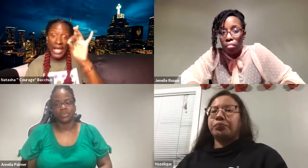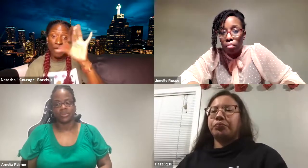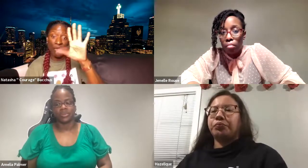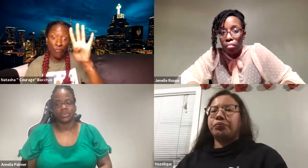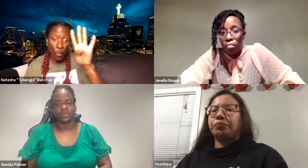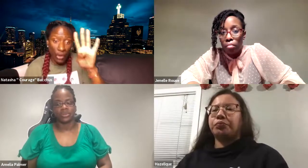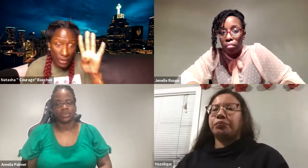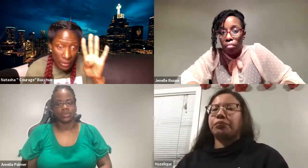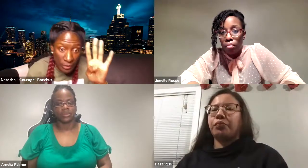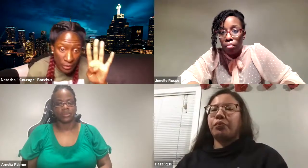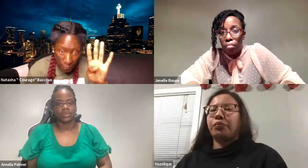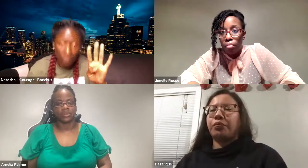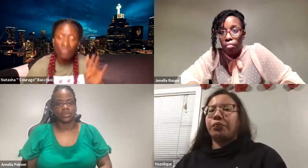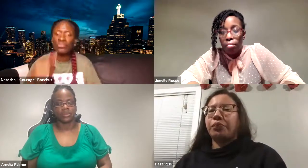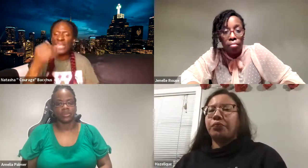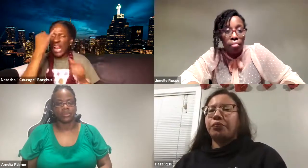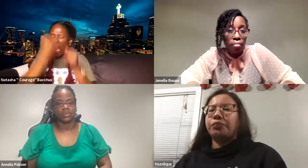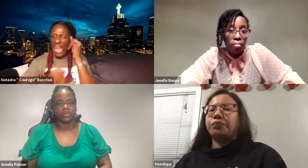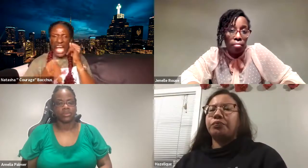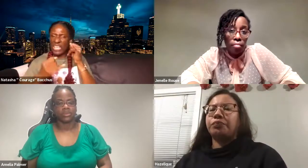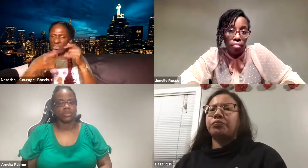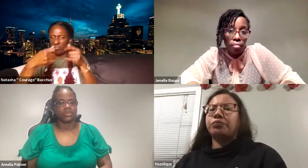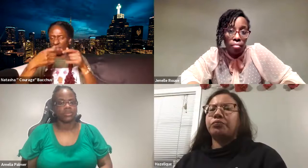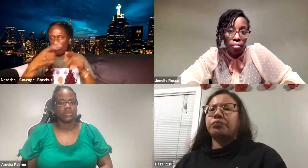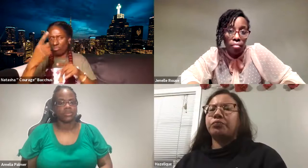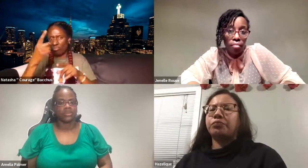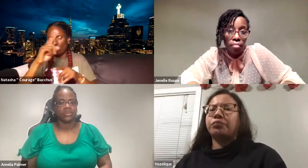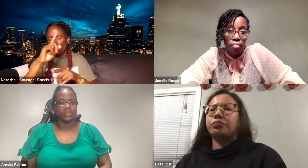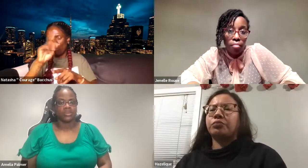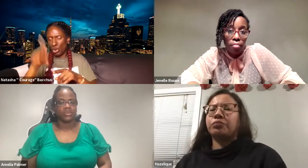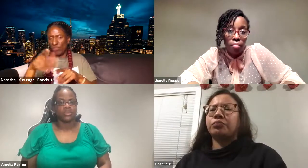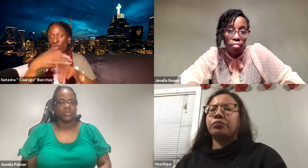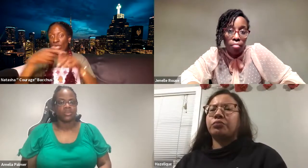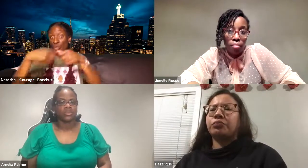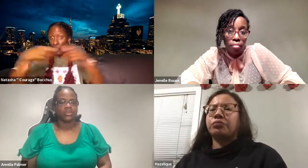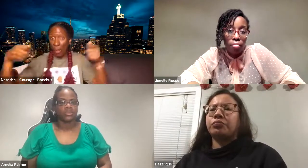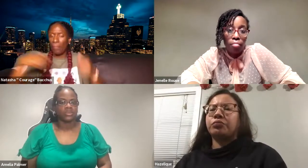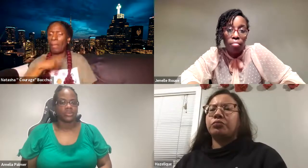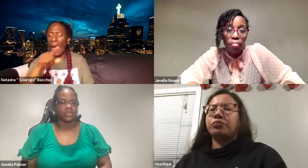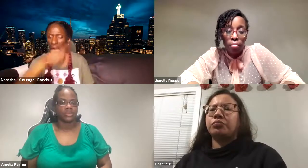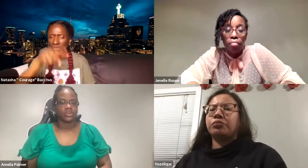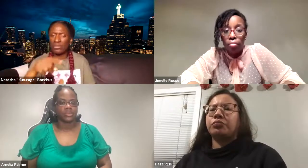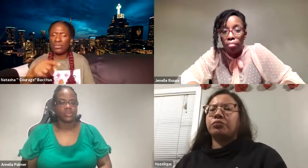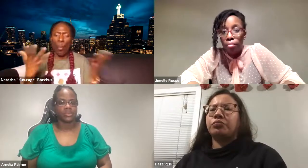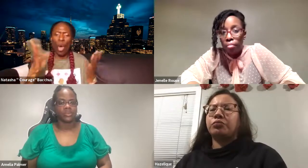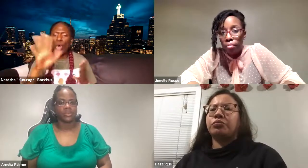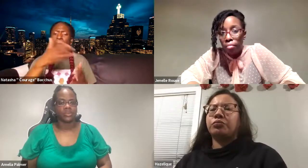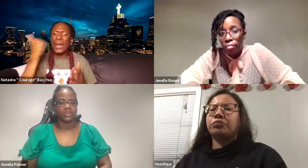right so we have 854 so we have i think one last one and then we have to wrap up.